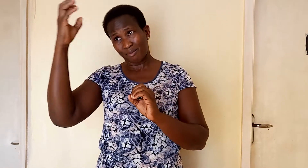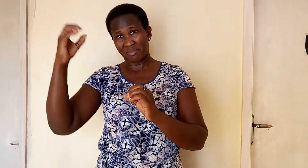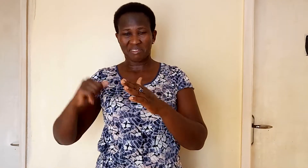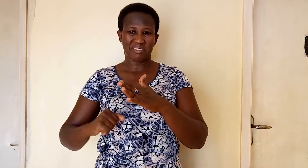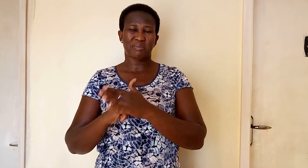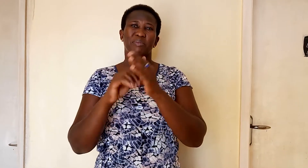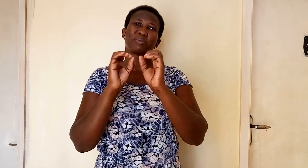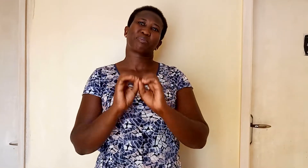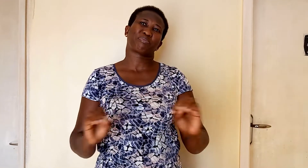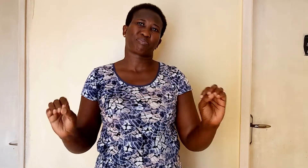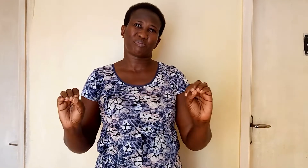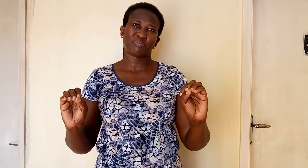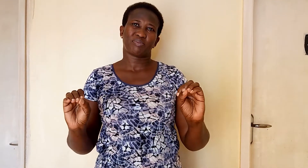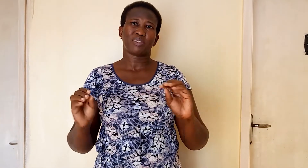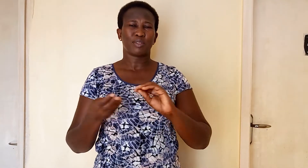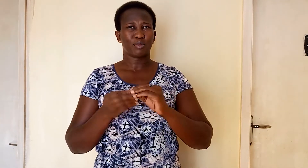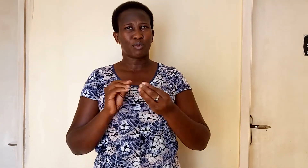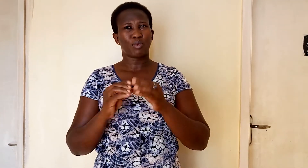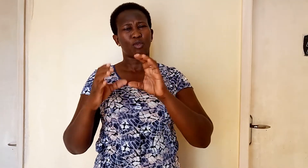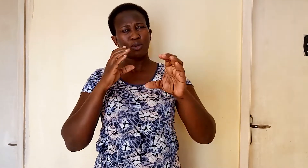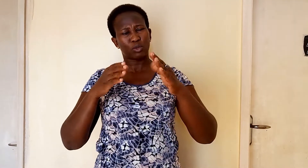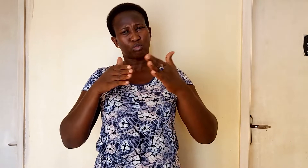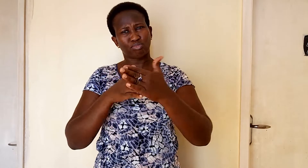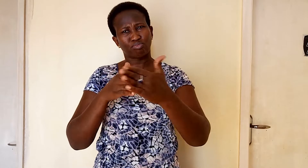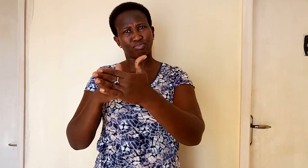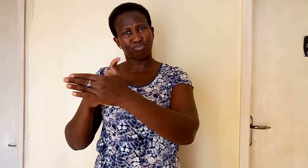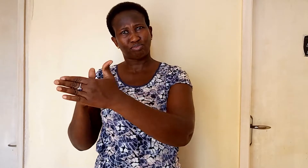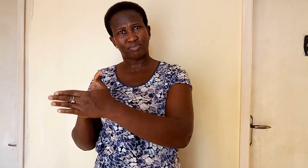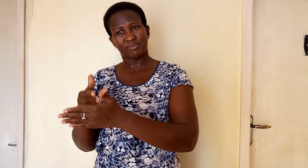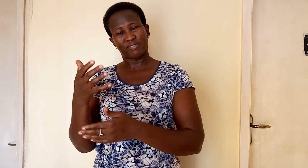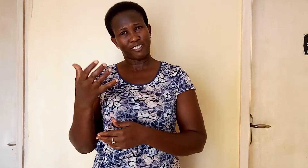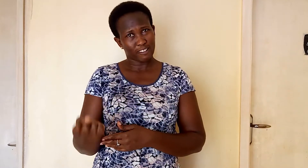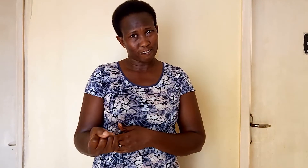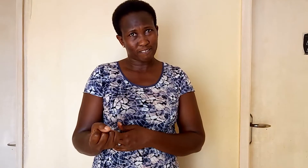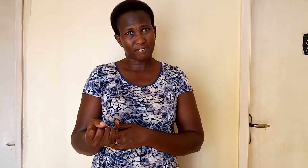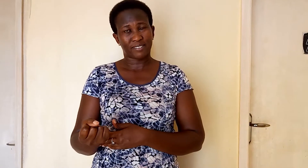There is no support from the government. This is a problem that creates communication barriers.